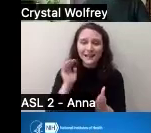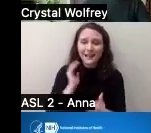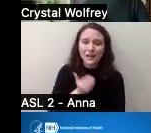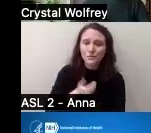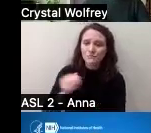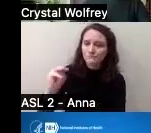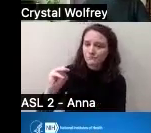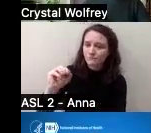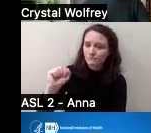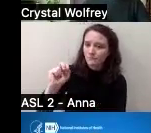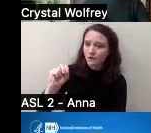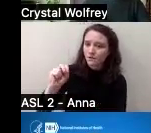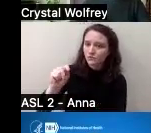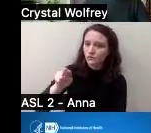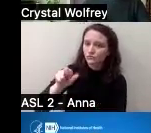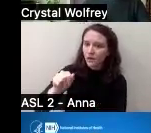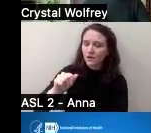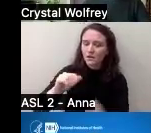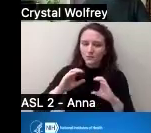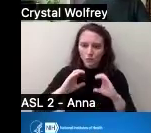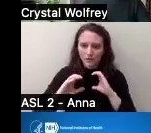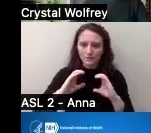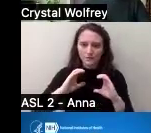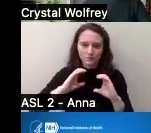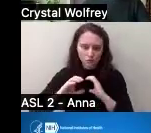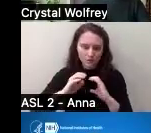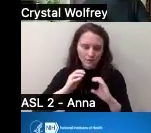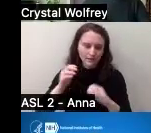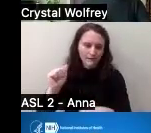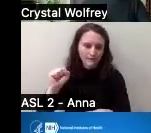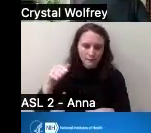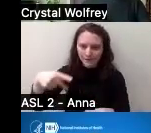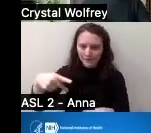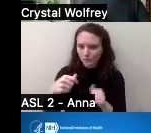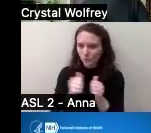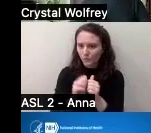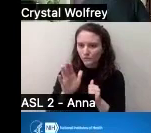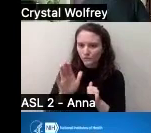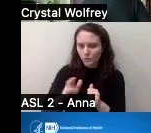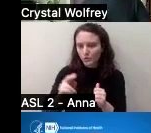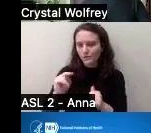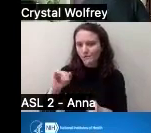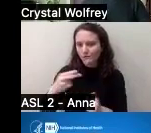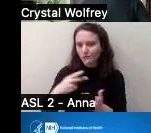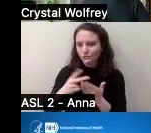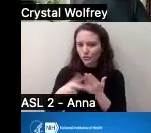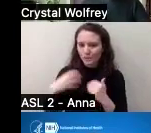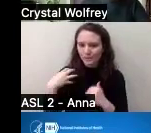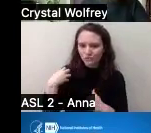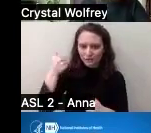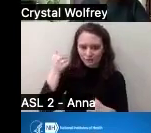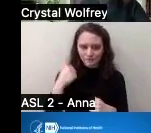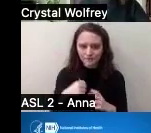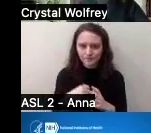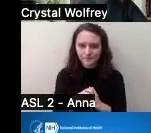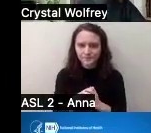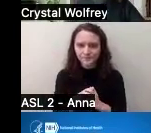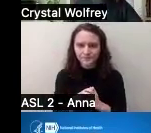that we can get things done in a smooth fashion. So he's still not here. Oh, yay. Go get more time.